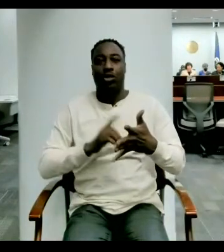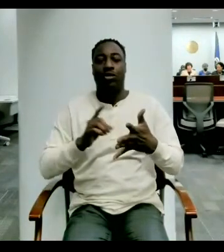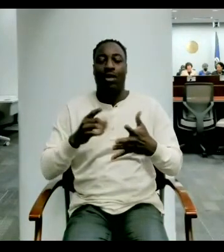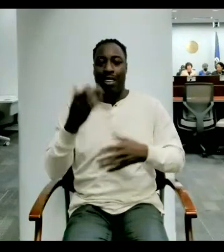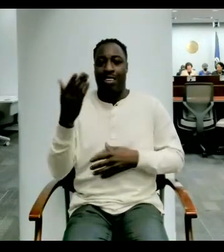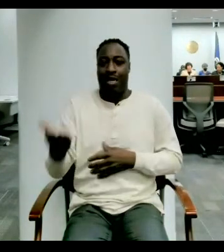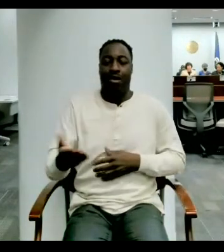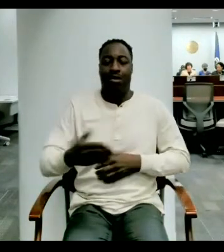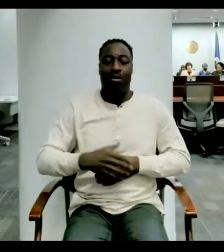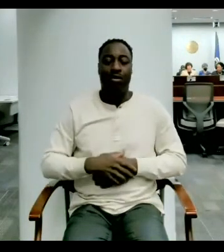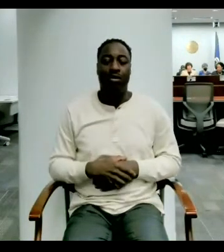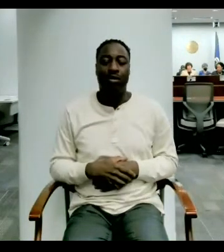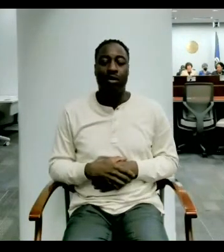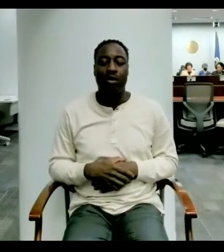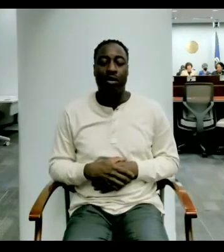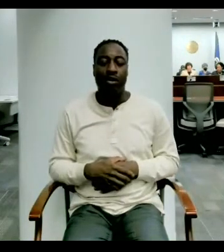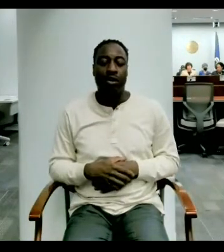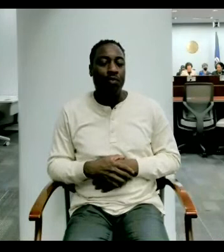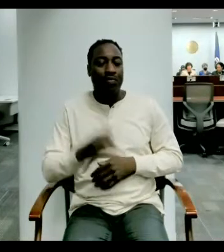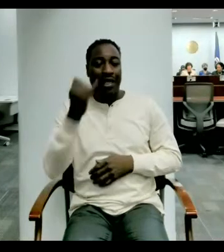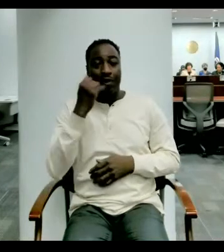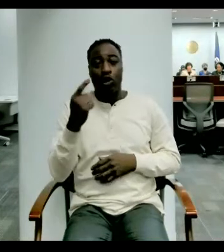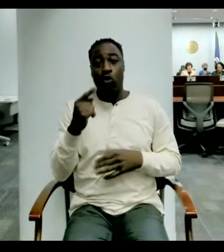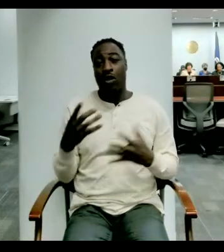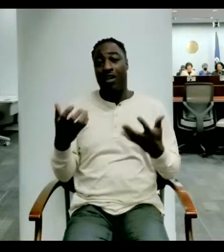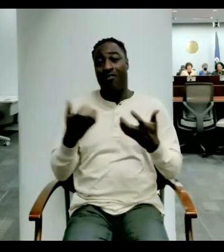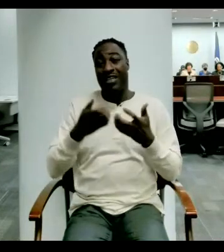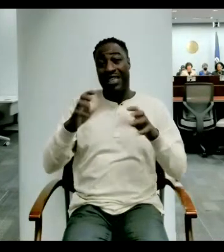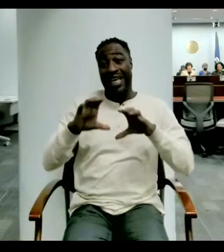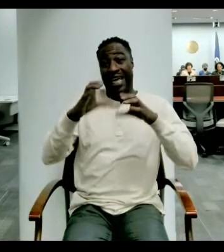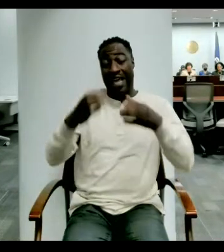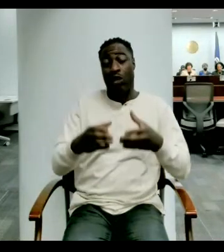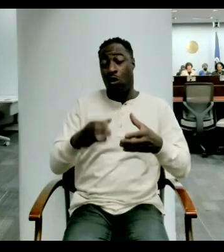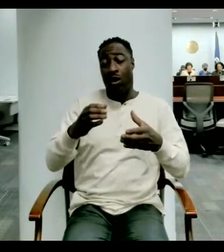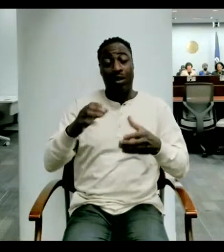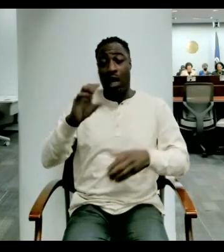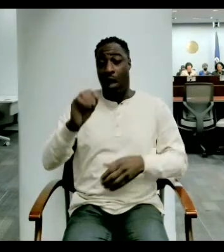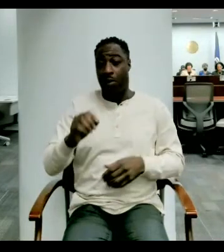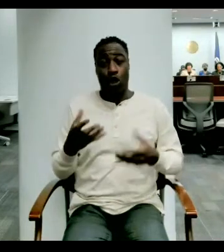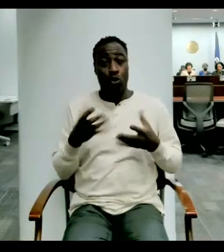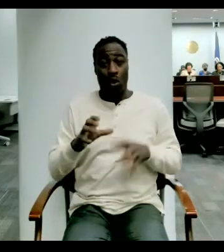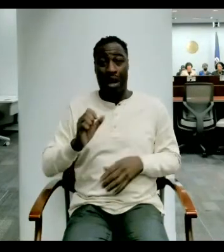fits in a category the company doesn't want, the staffing agency is not even going to consider them